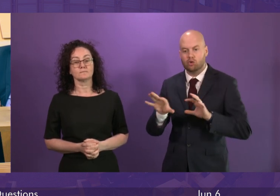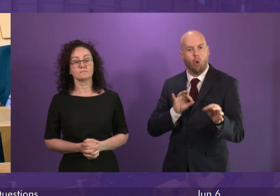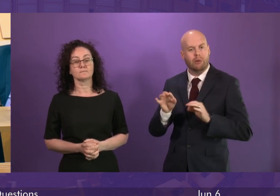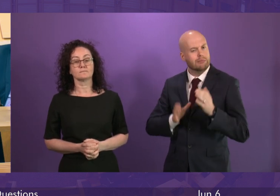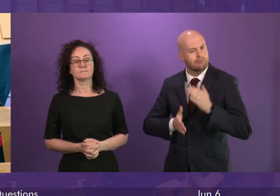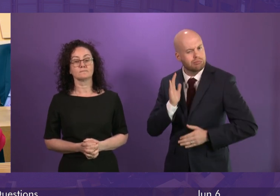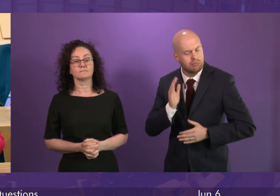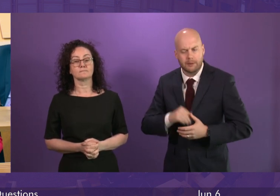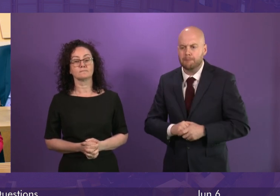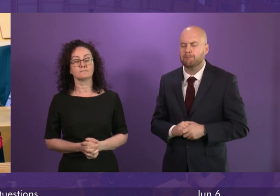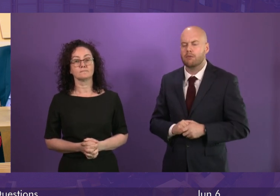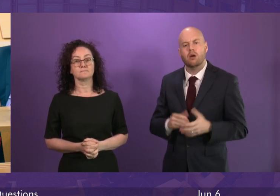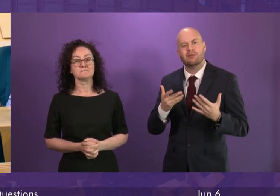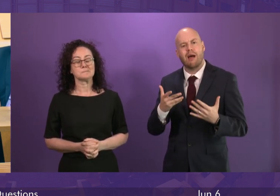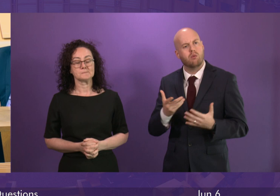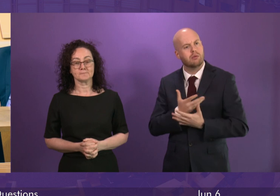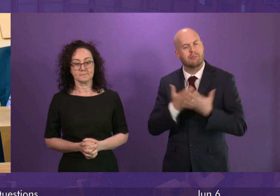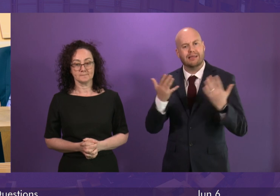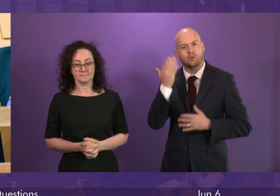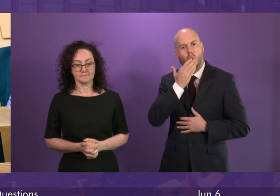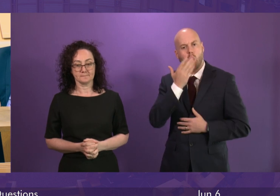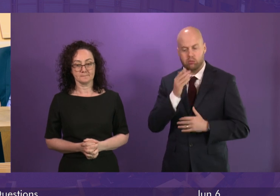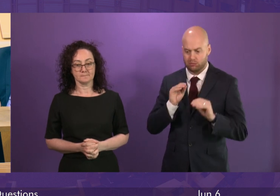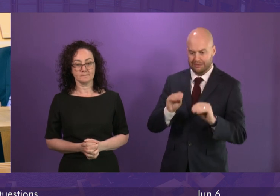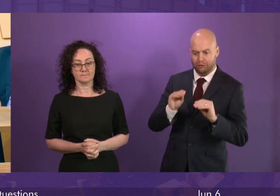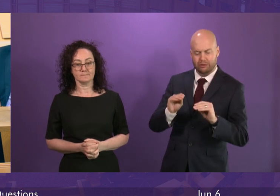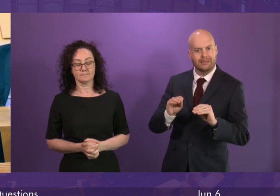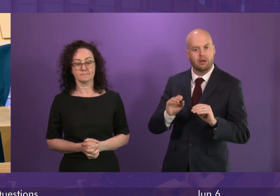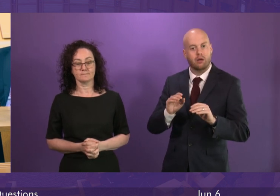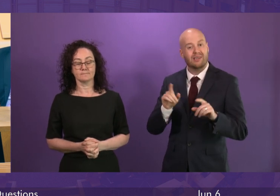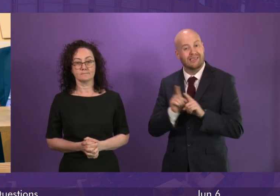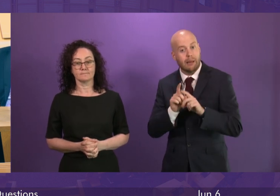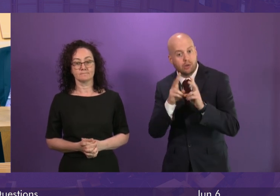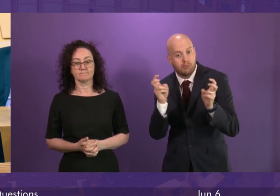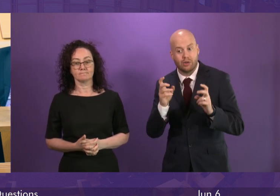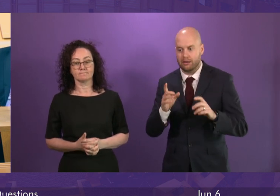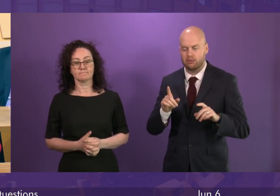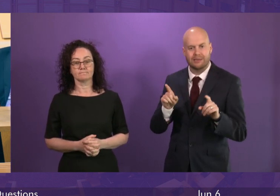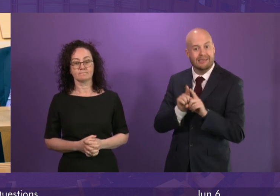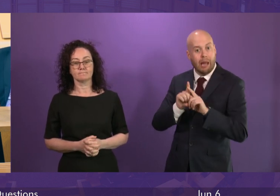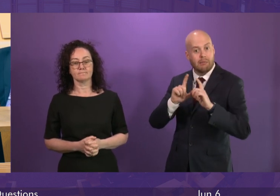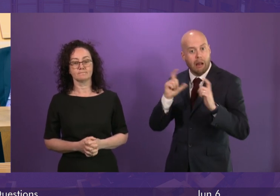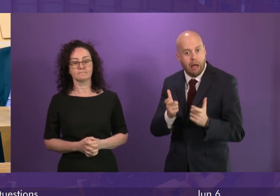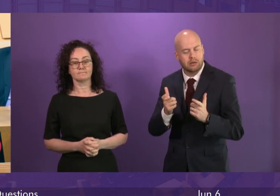teachers are having to teach different qualification levels of the same subject in the same class at the same time. That means that pupils of different ages, all thrown in together, are